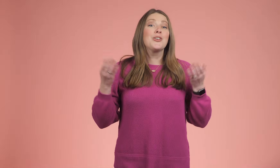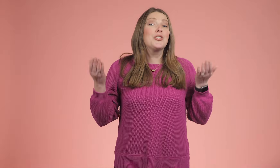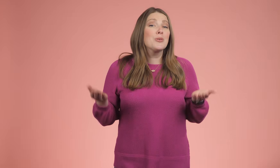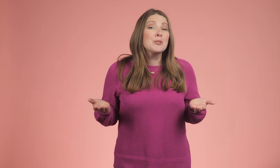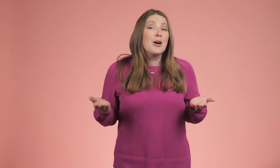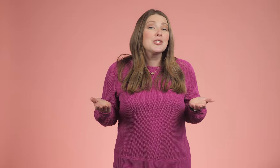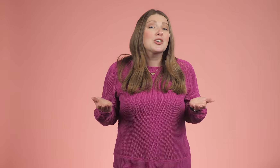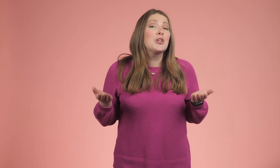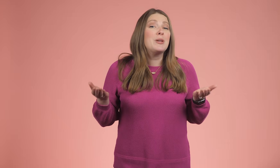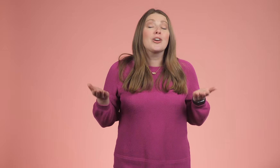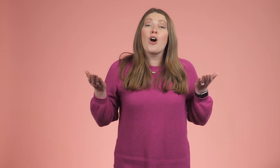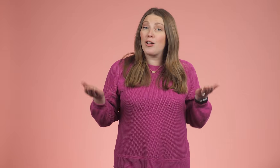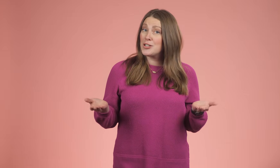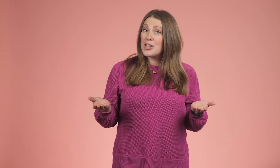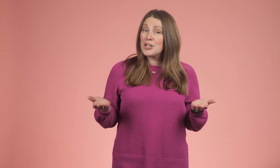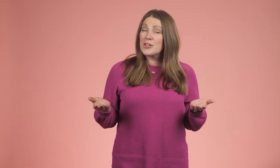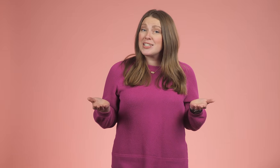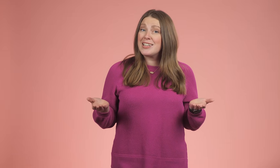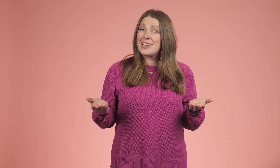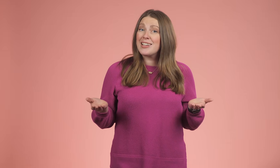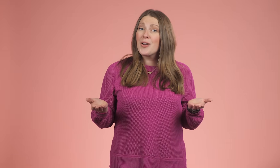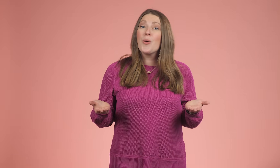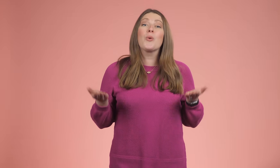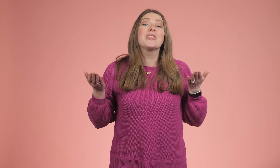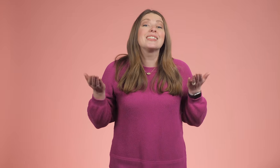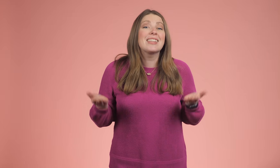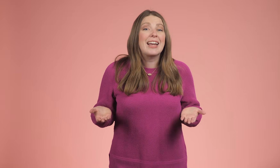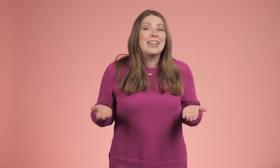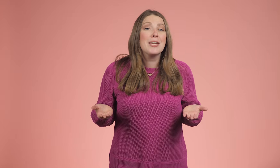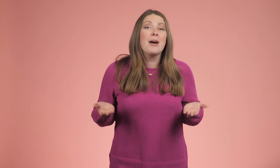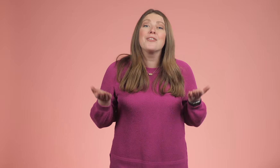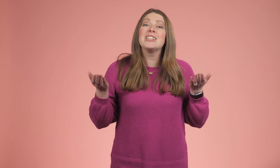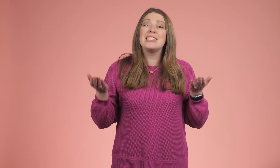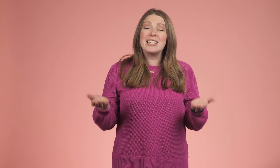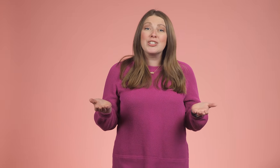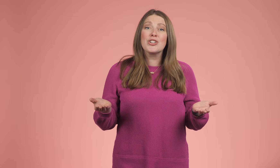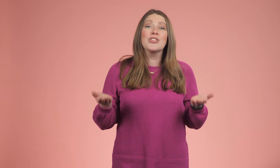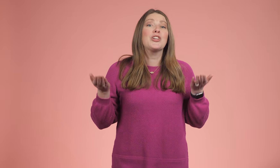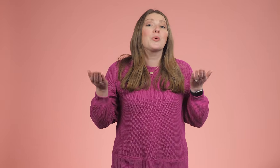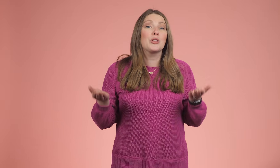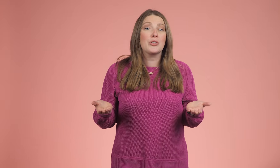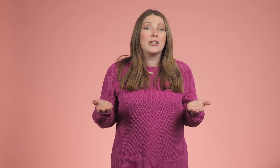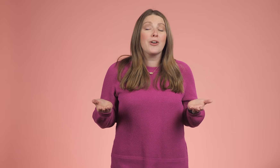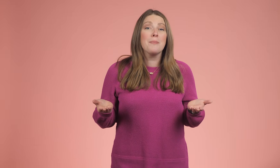Your response could be the college that you're attending or the sign name of the teacher that you are learning from